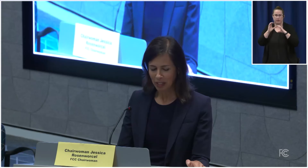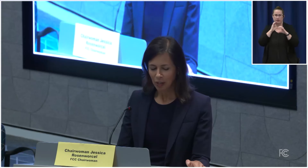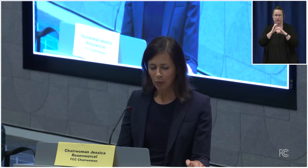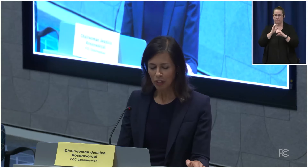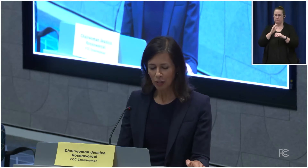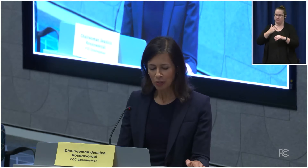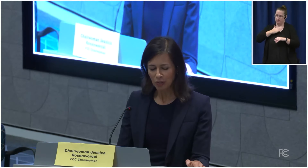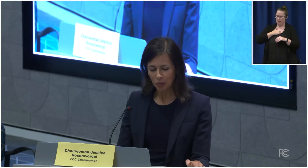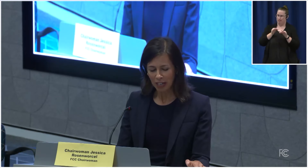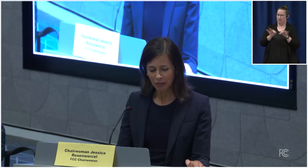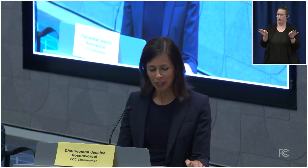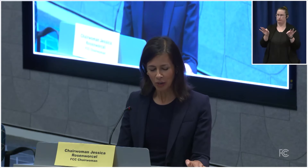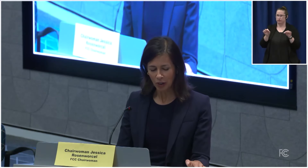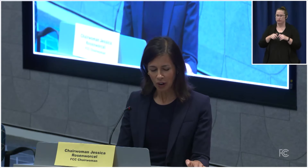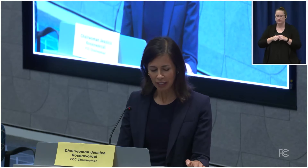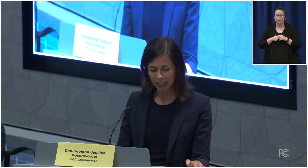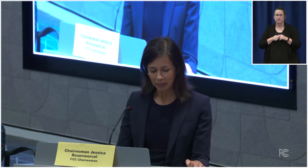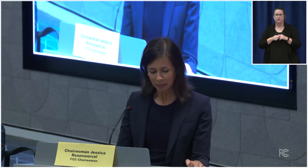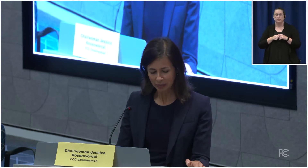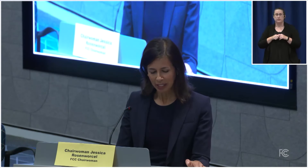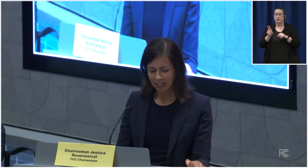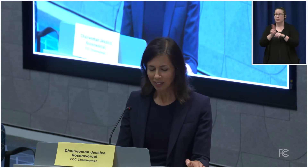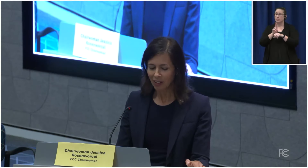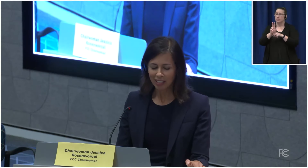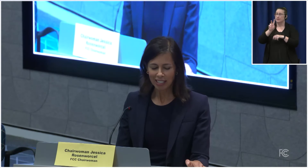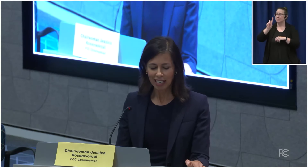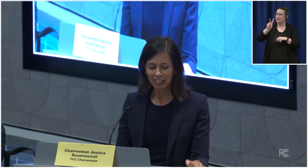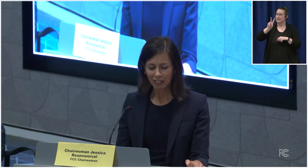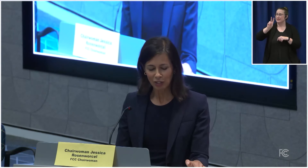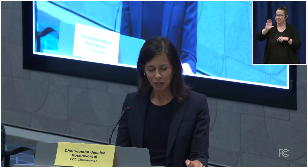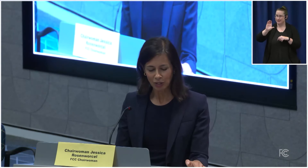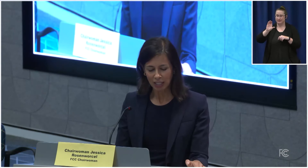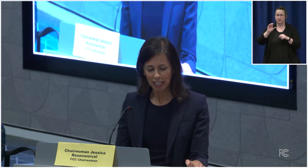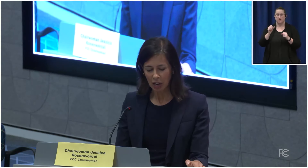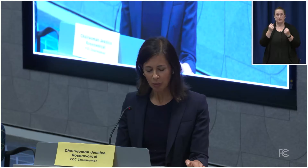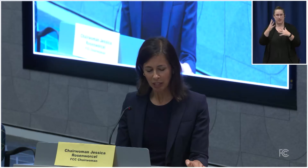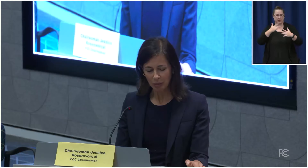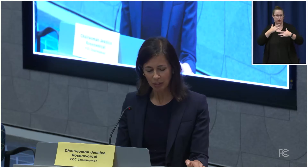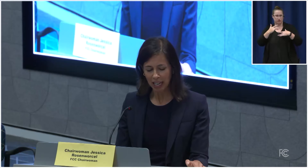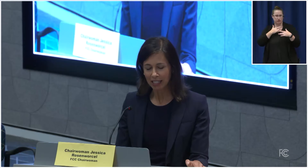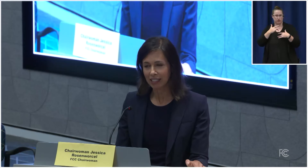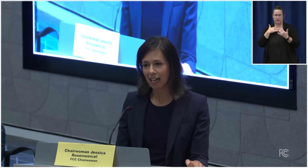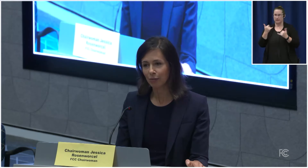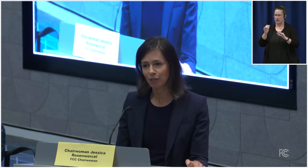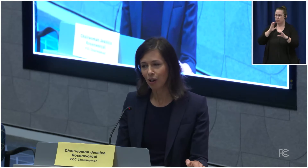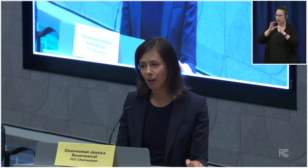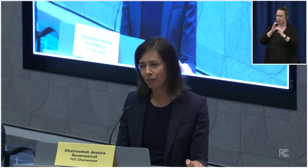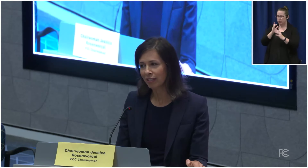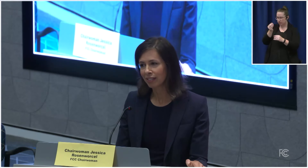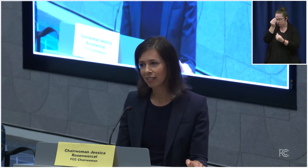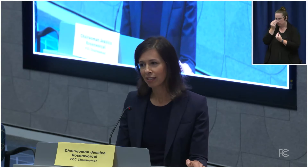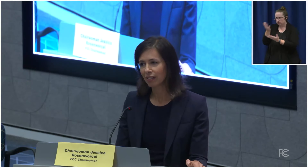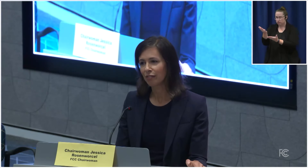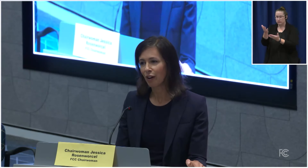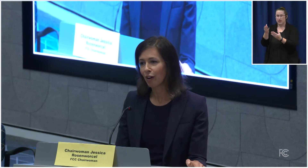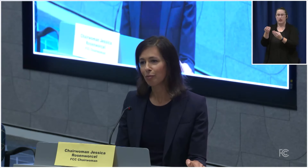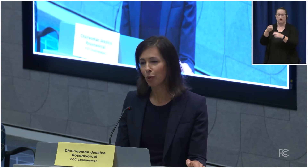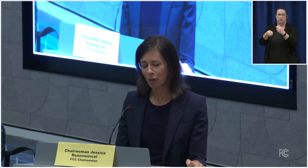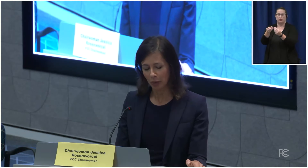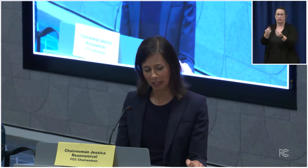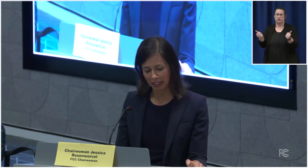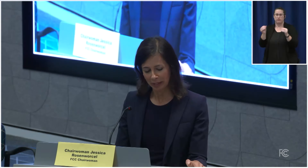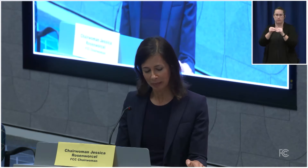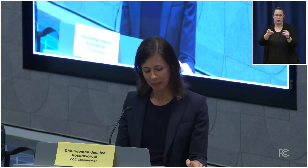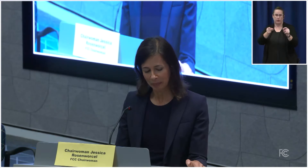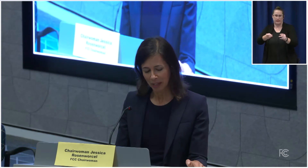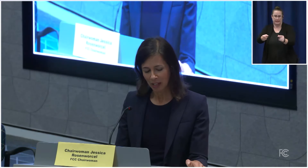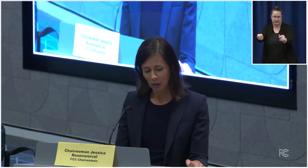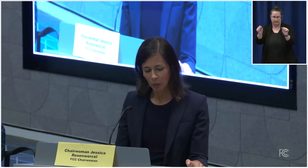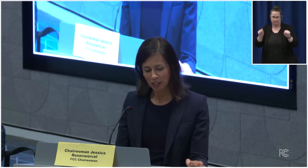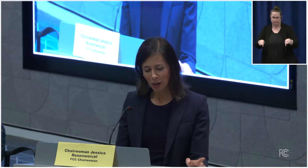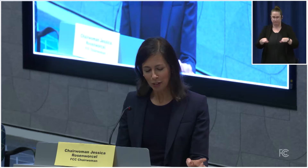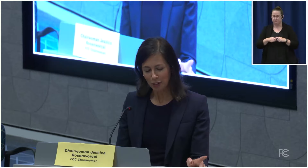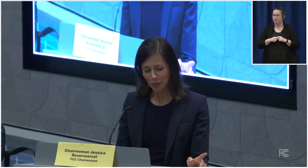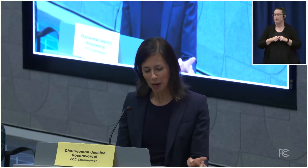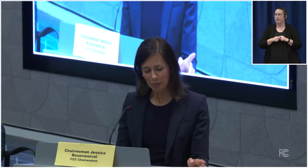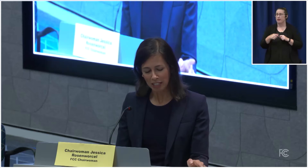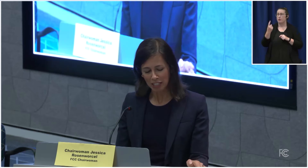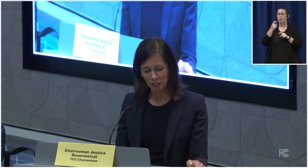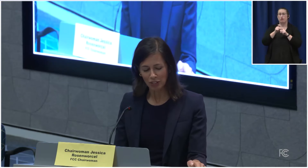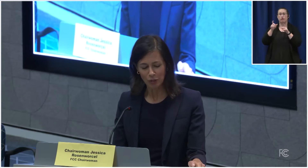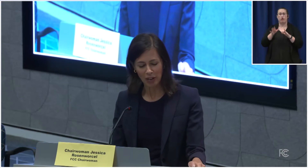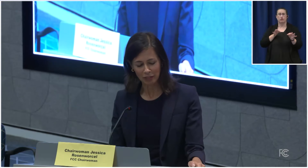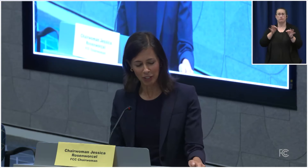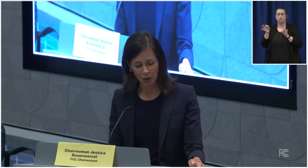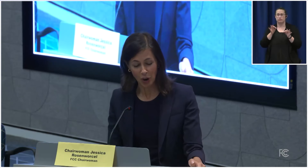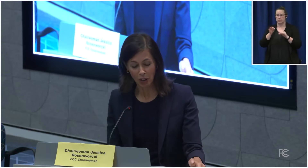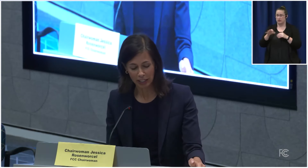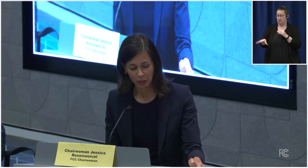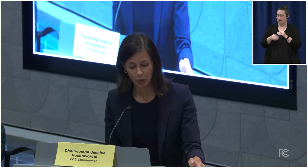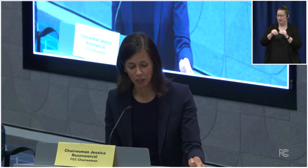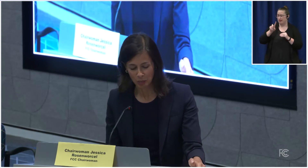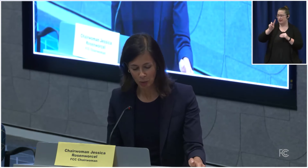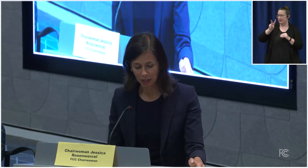(LIVE CAPTIONER STANDING